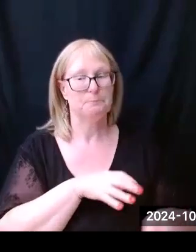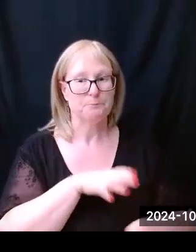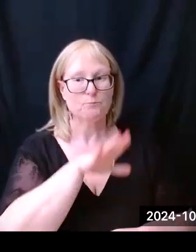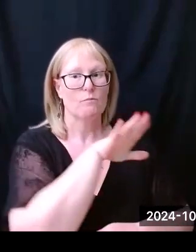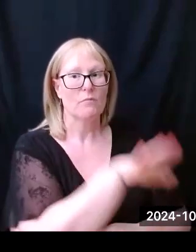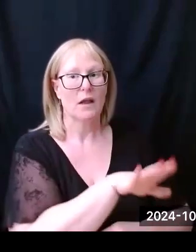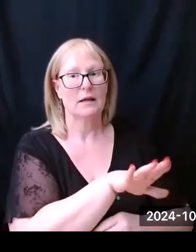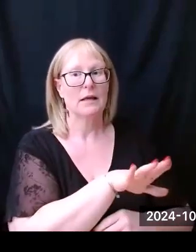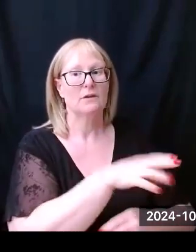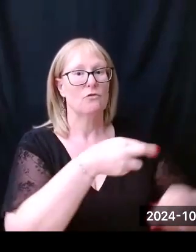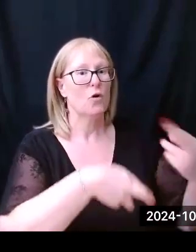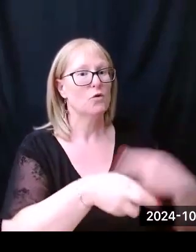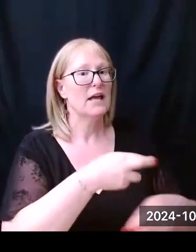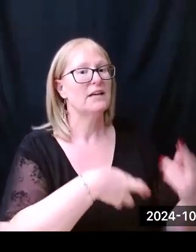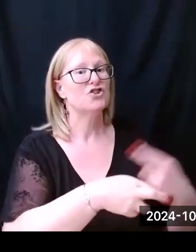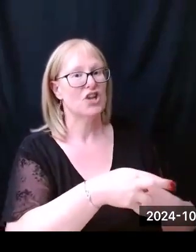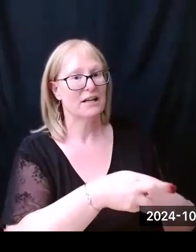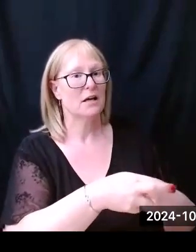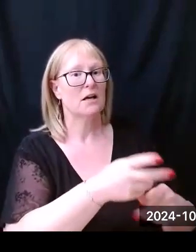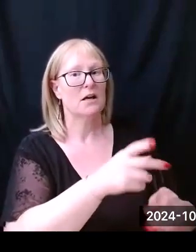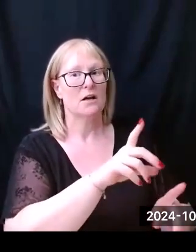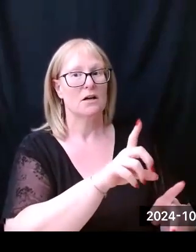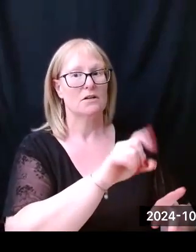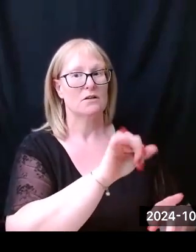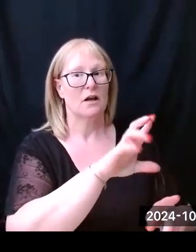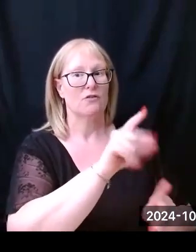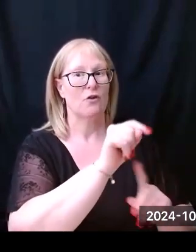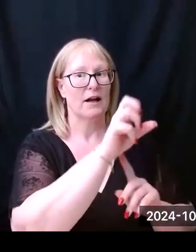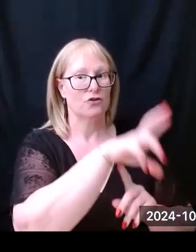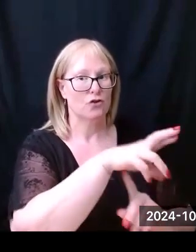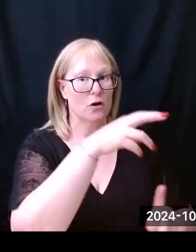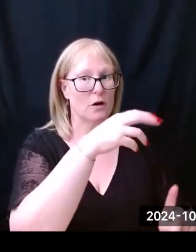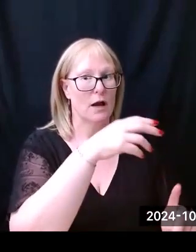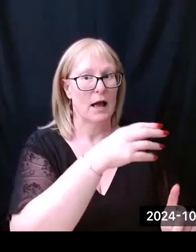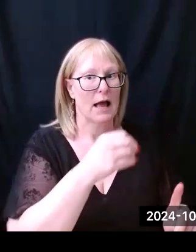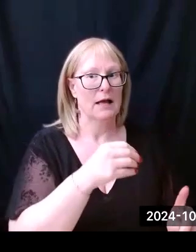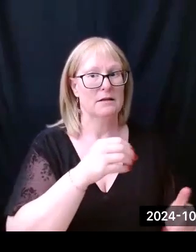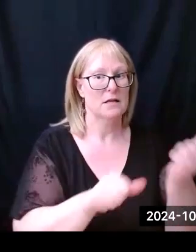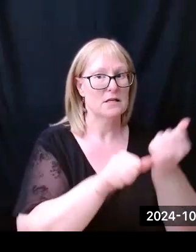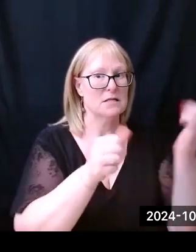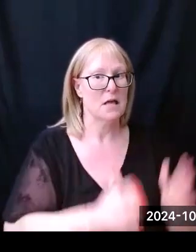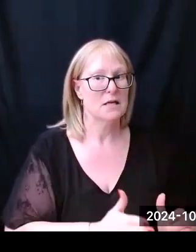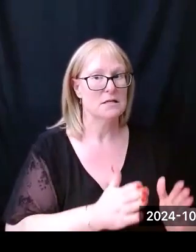director for developmental behavioral pediatrics, an assistant professor for UConn School of Medicine,